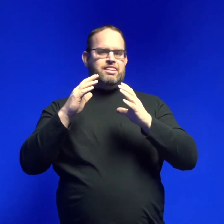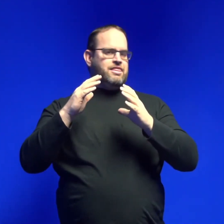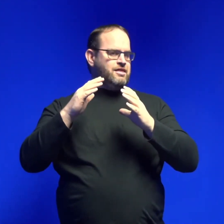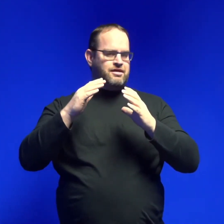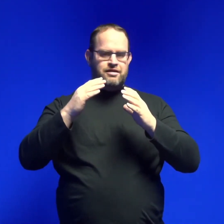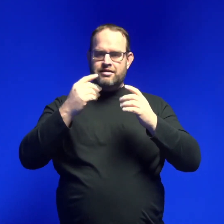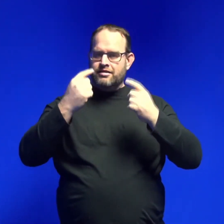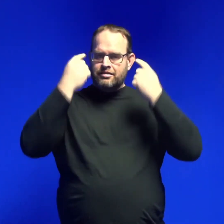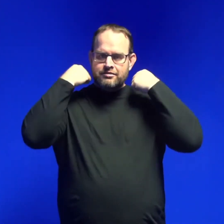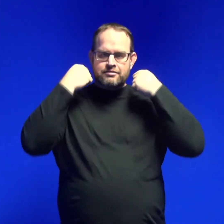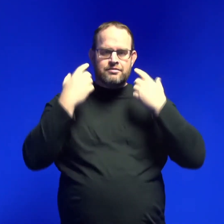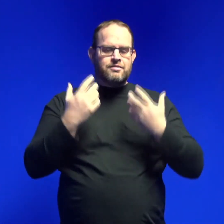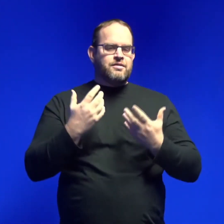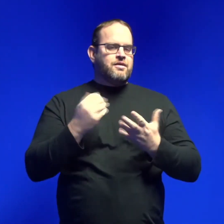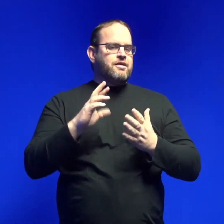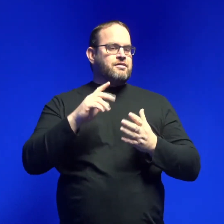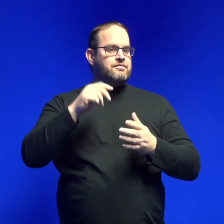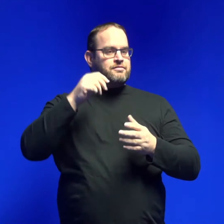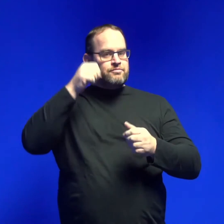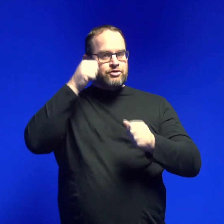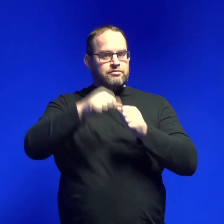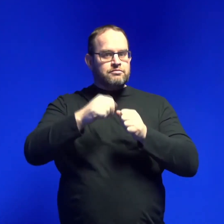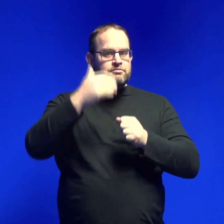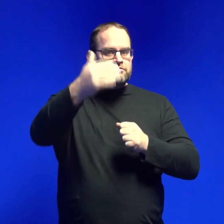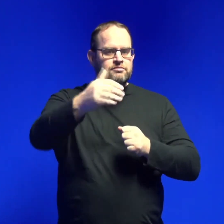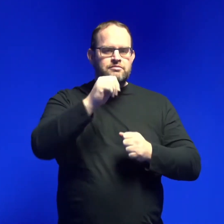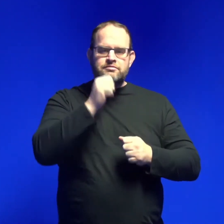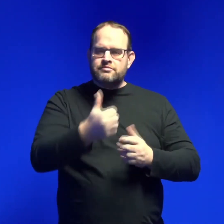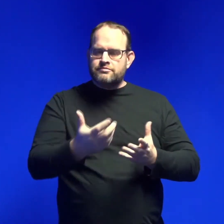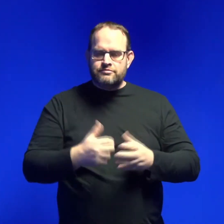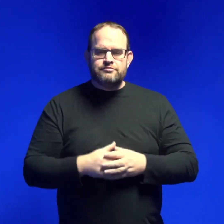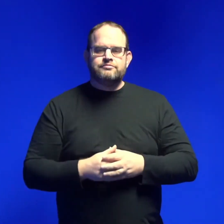This creates difficulty for students to recall information down the road.